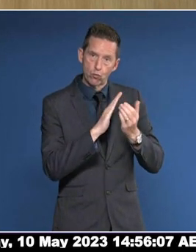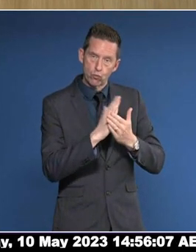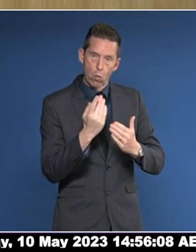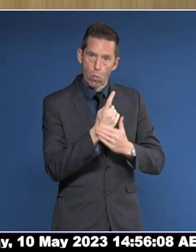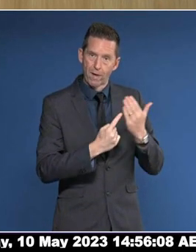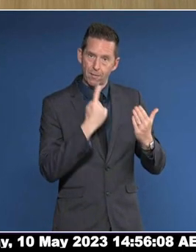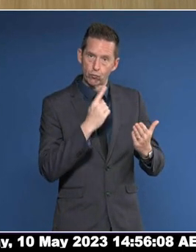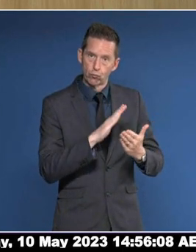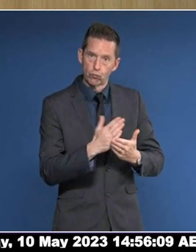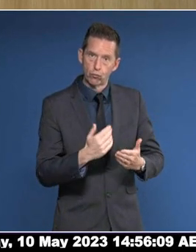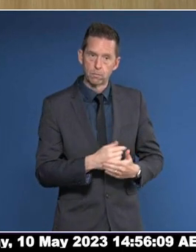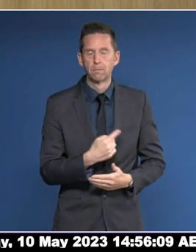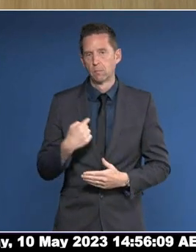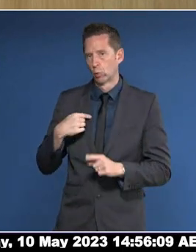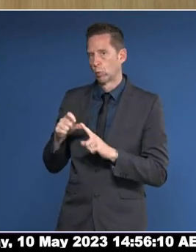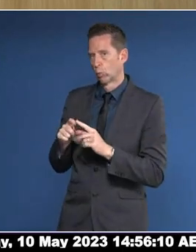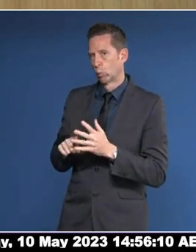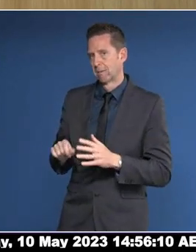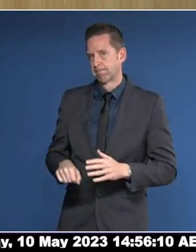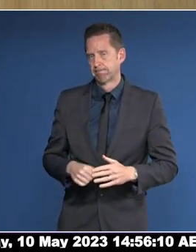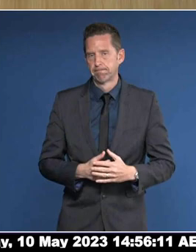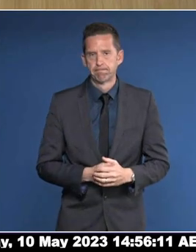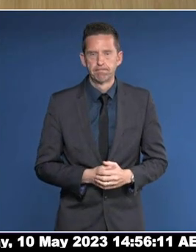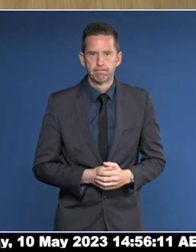I do. COMMISSIONER McEWIN: Ms Mahony, thank you.